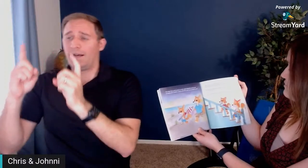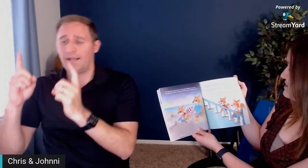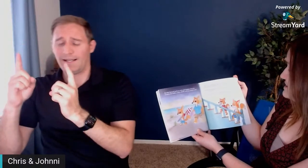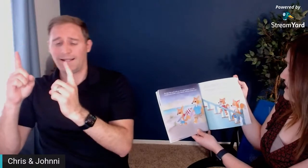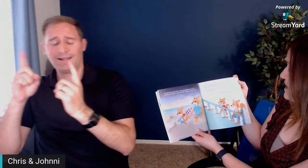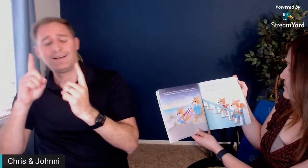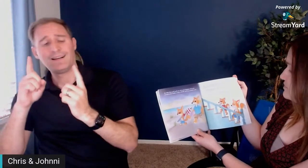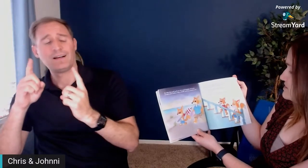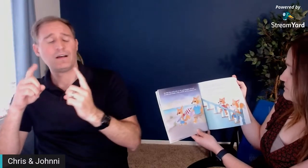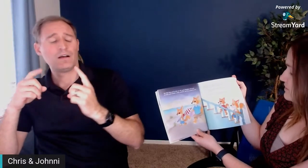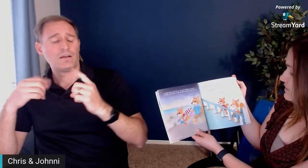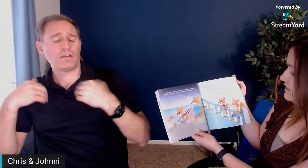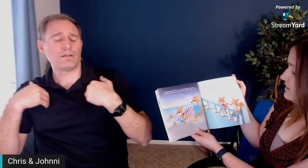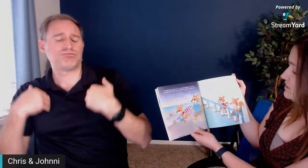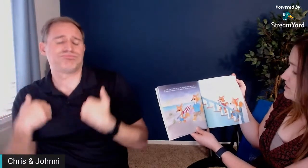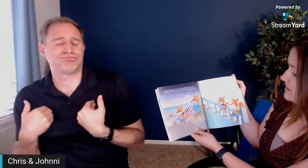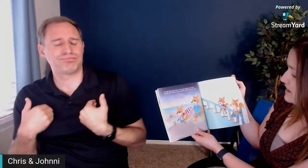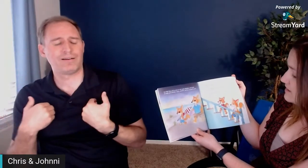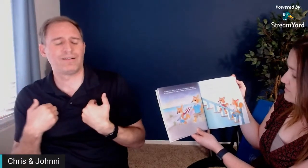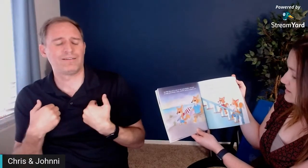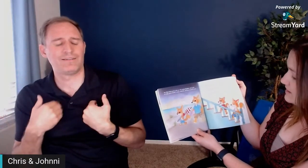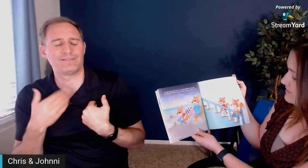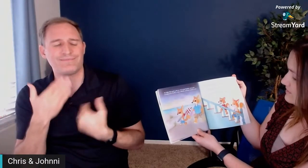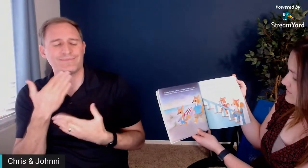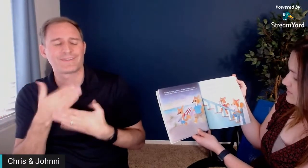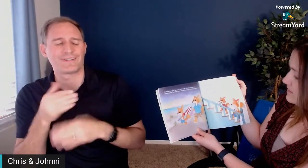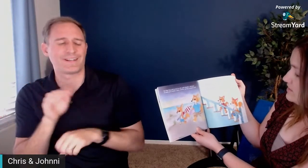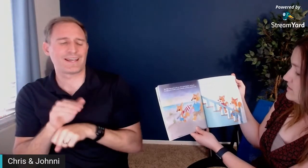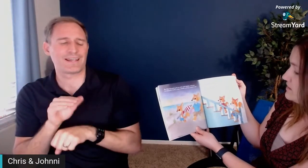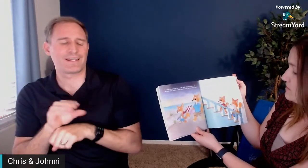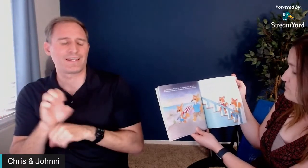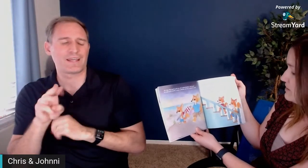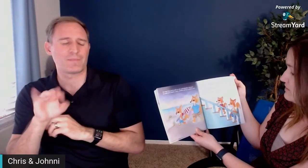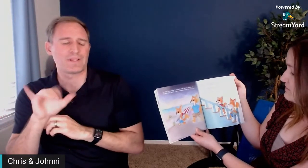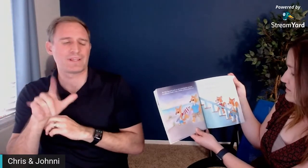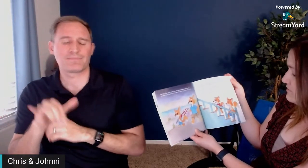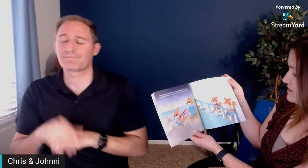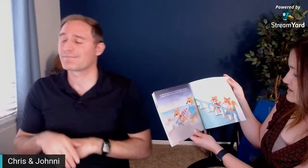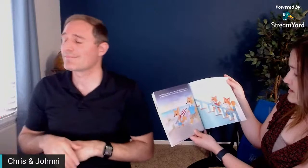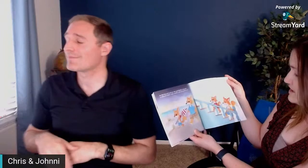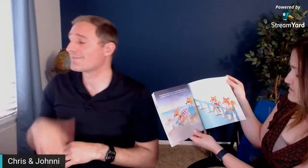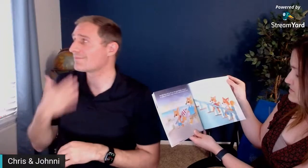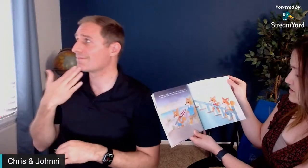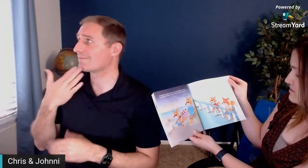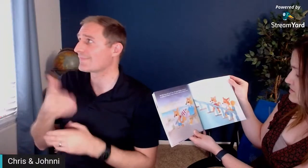with a tired whisper good night emily good night ben emily says with a yawn